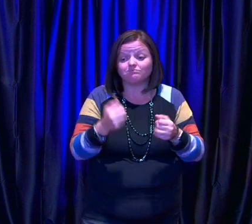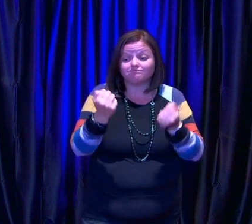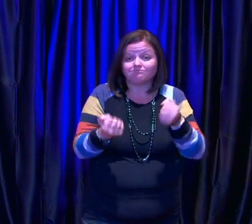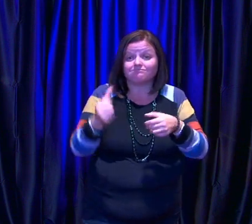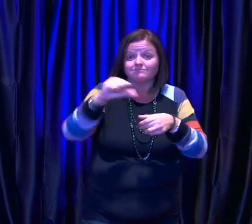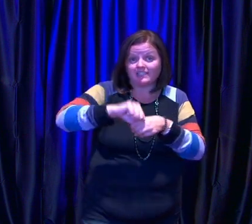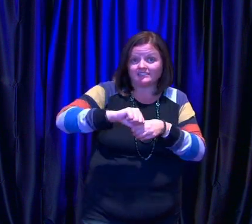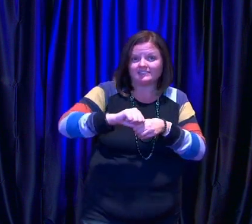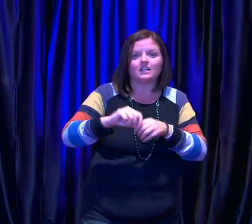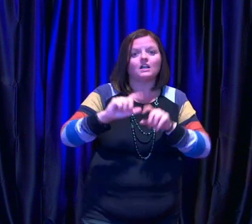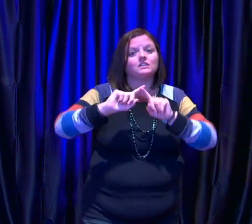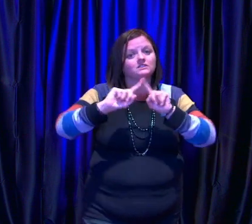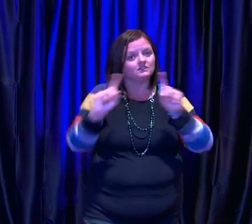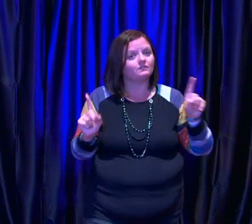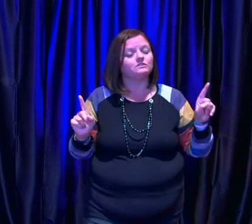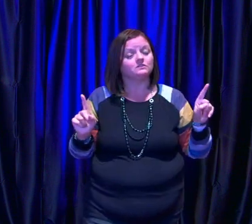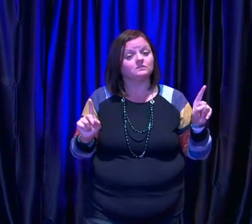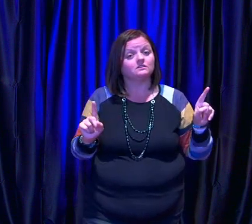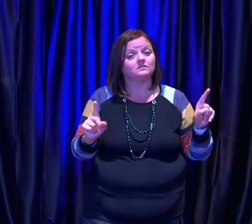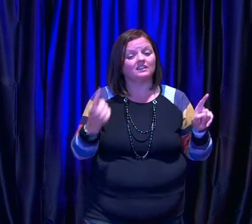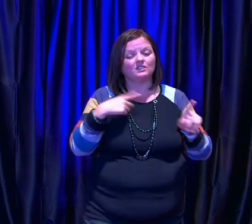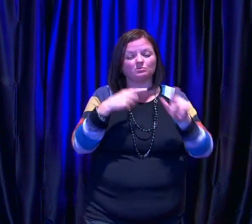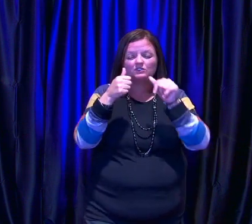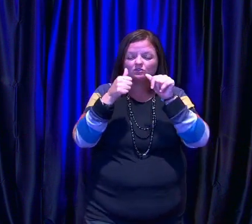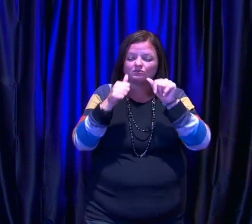that's a huge difference and as we try to